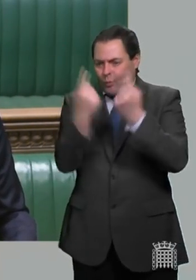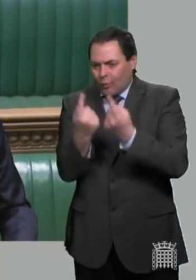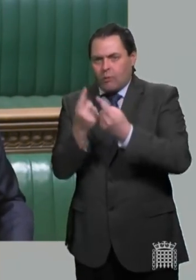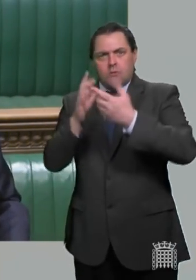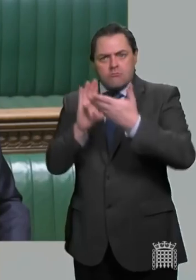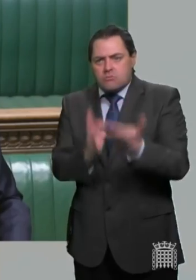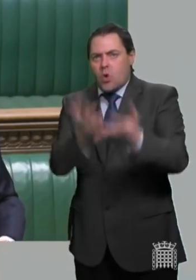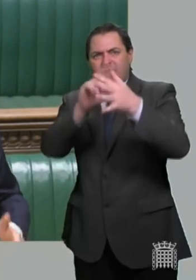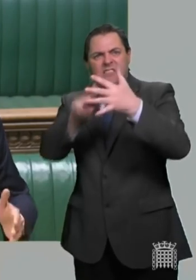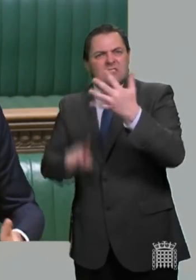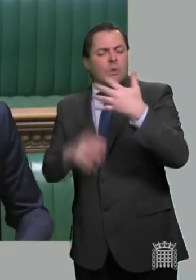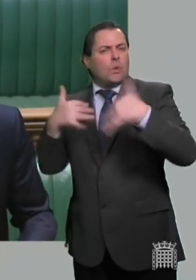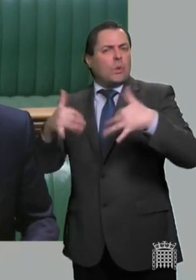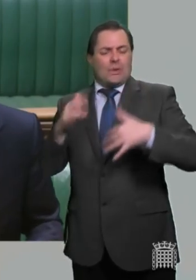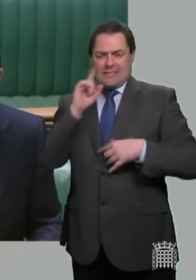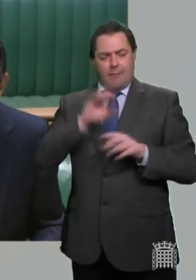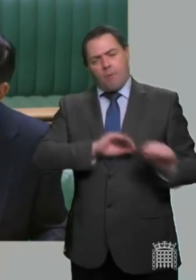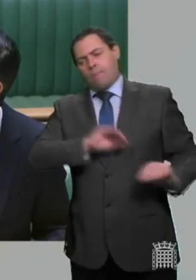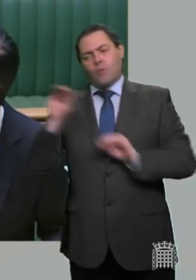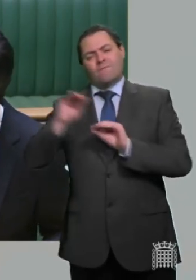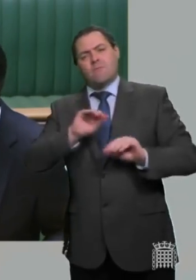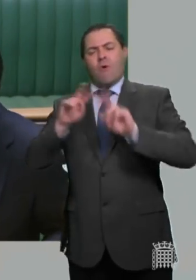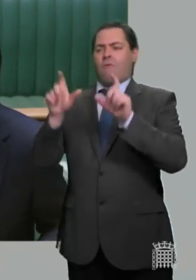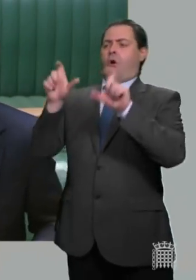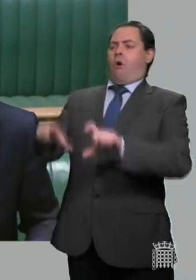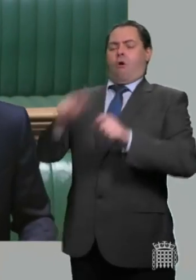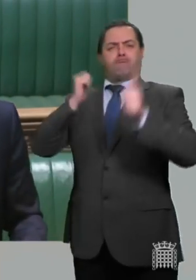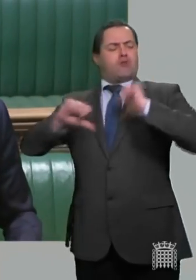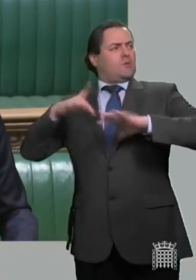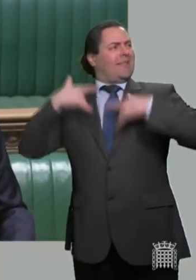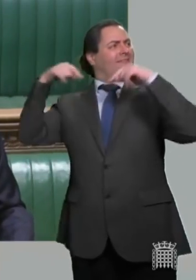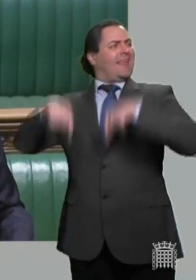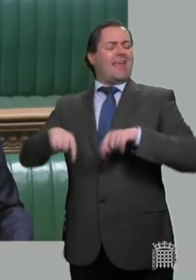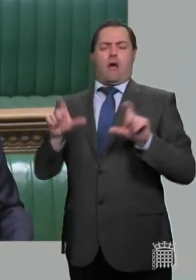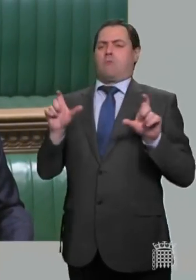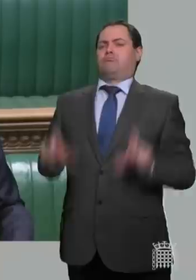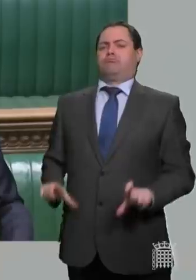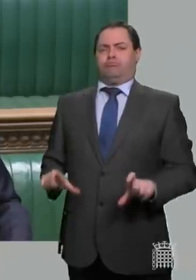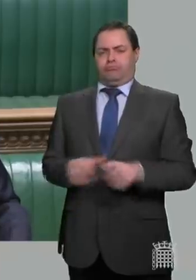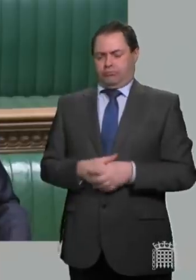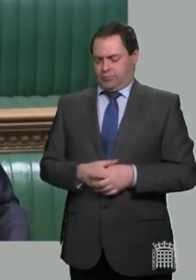I see people putting down roots in places that they are proud to call home. I see a people